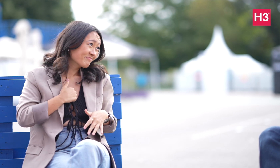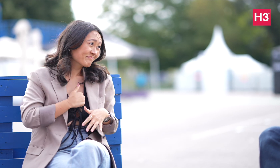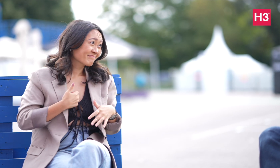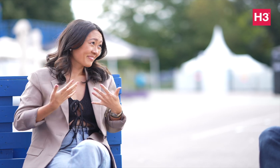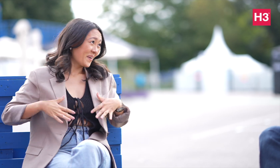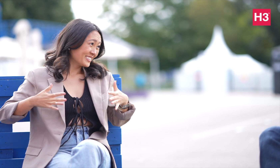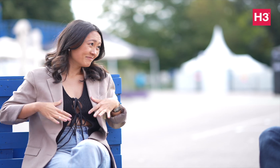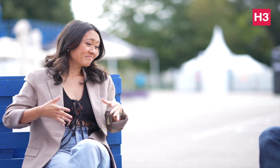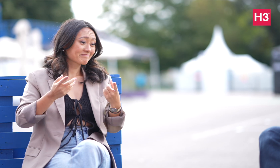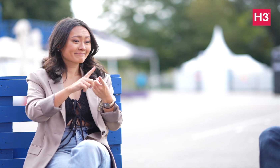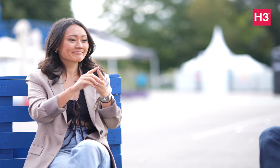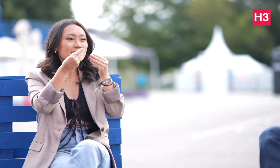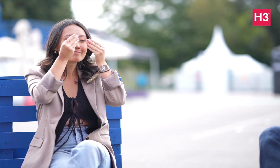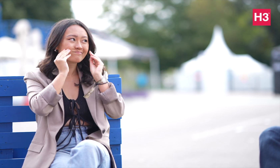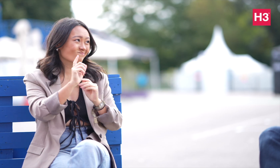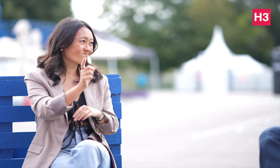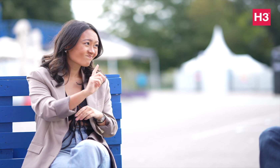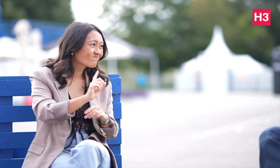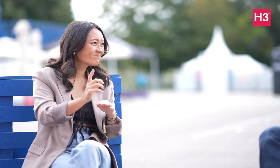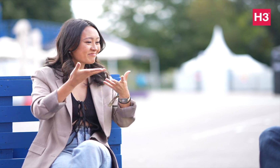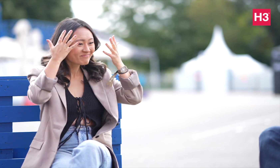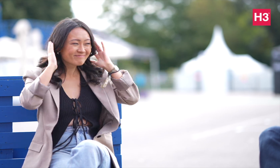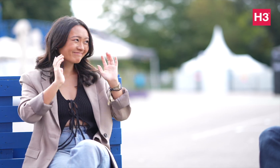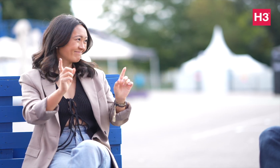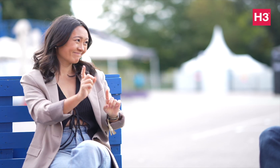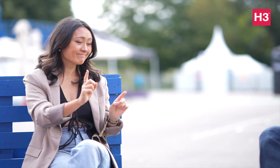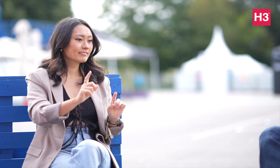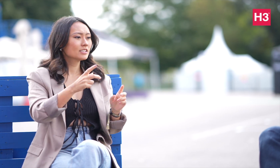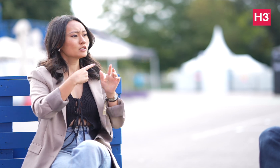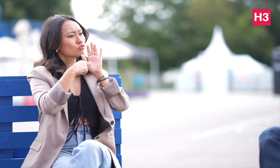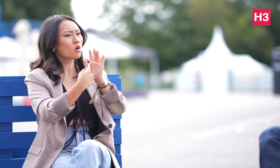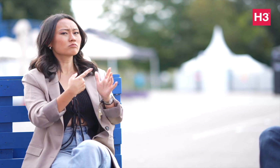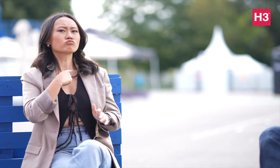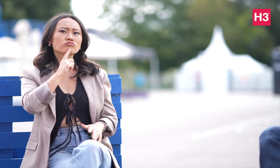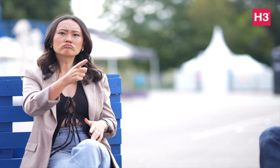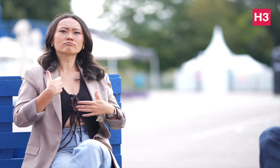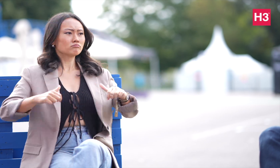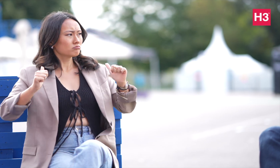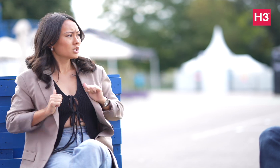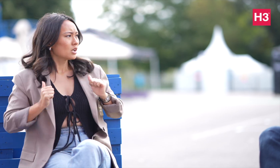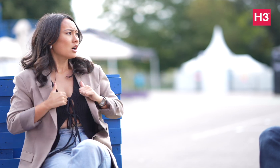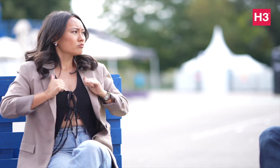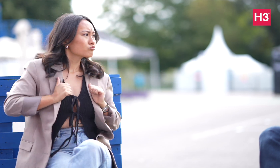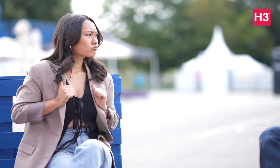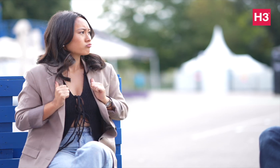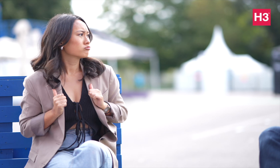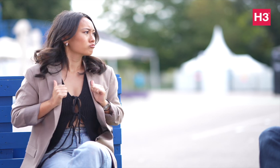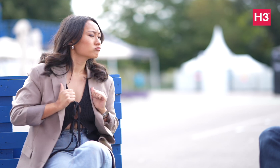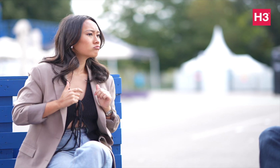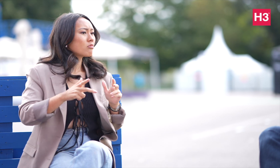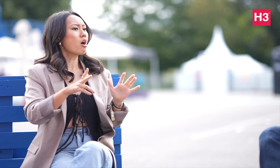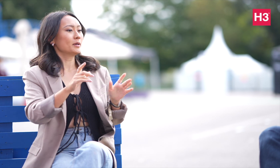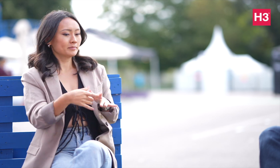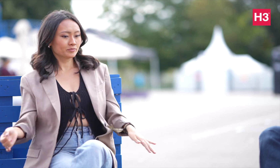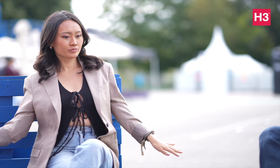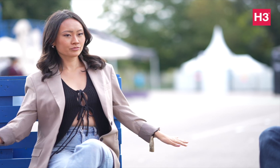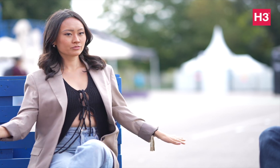I dress modestly, avoid makeup, and present myself as a tourist rather than someone who might seem out of place or unapproachable.